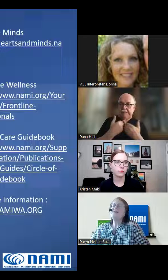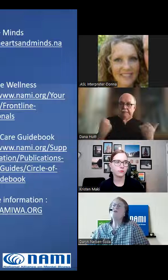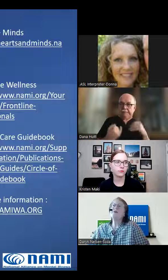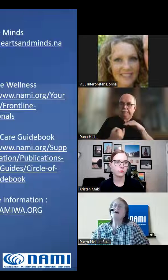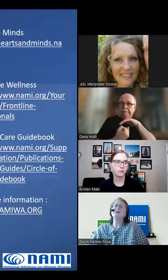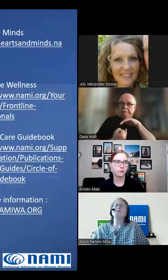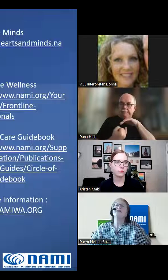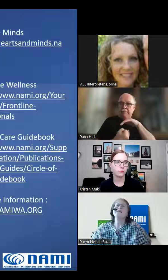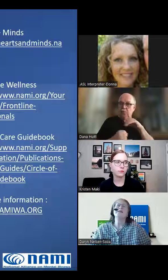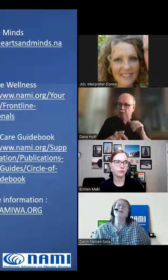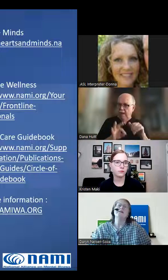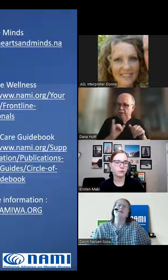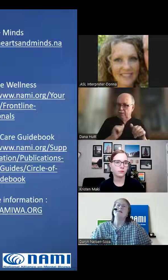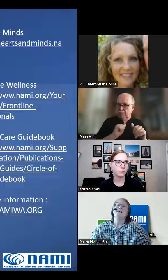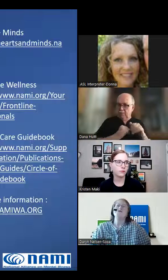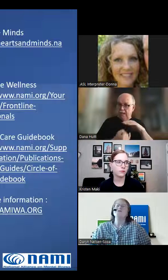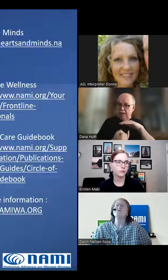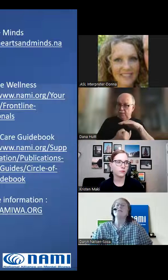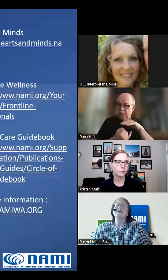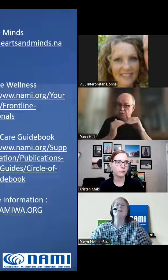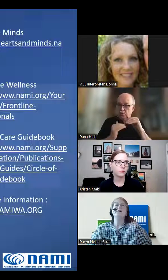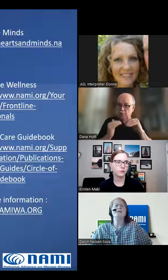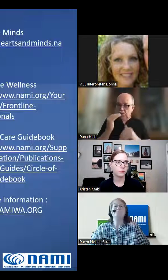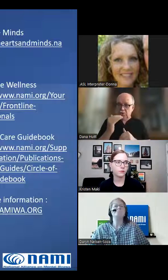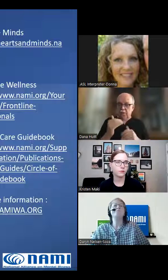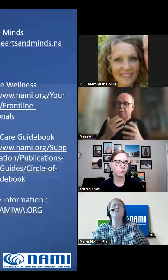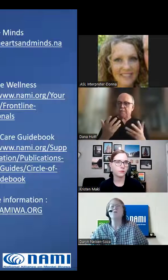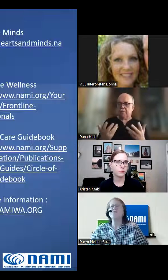leave. So this is a fairly new legislation. It passed